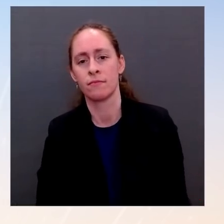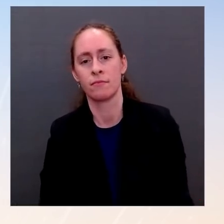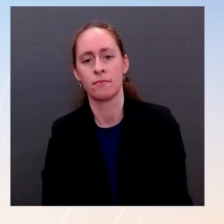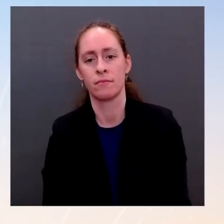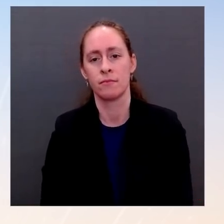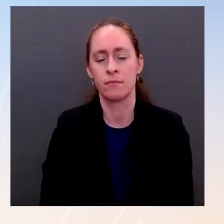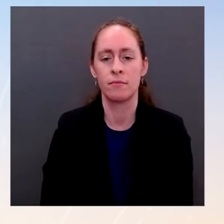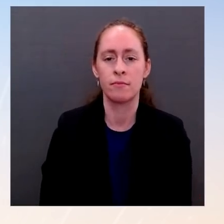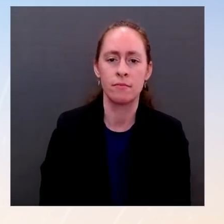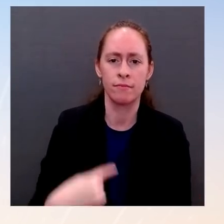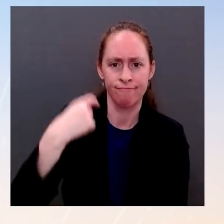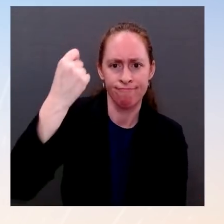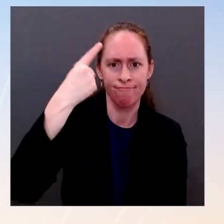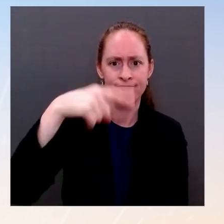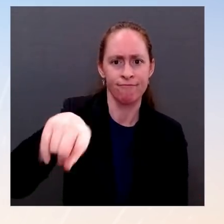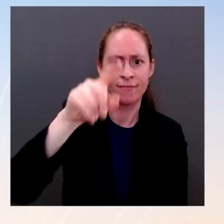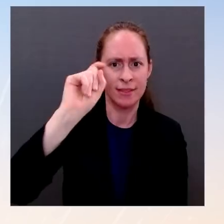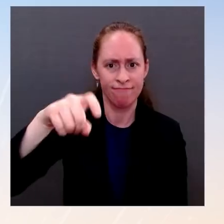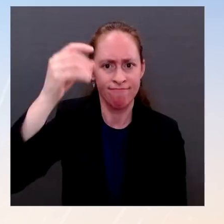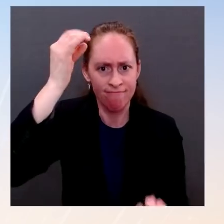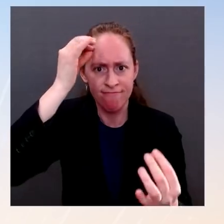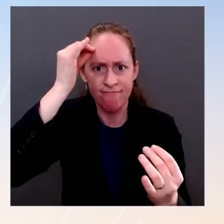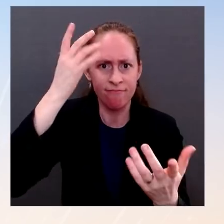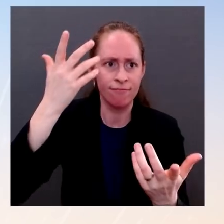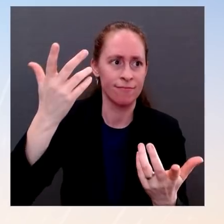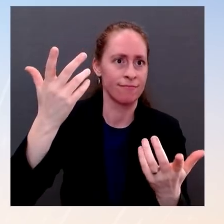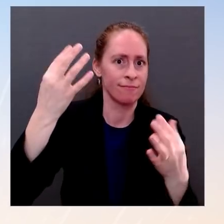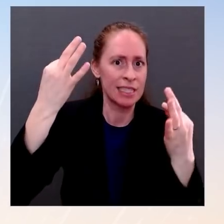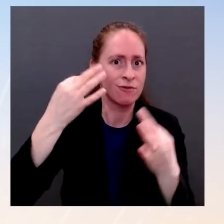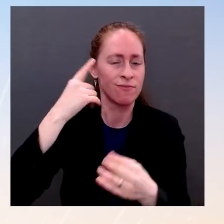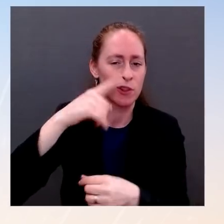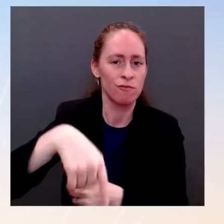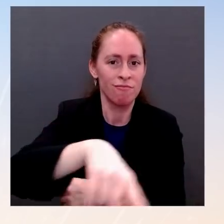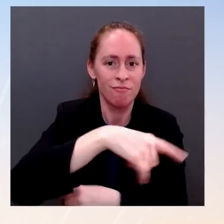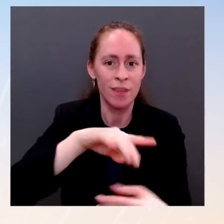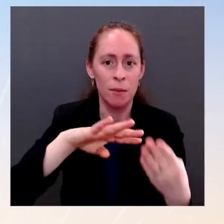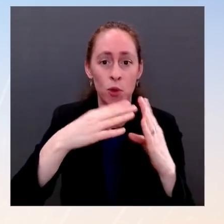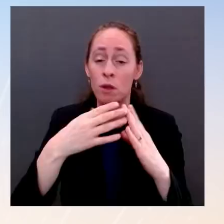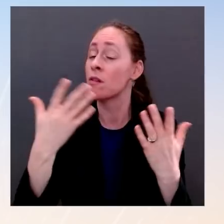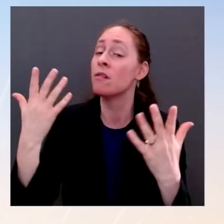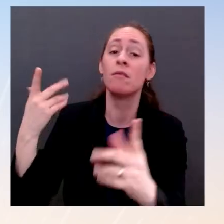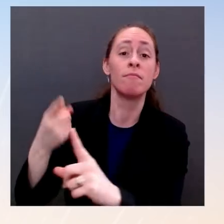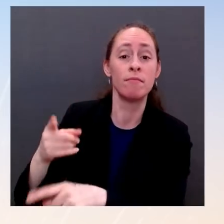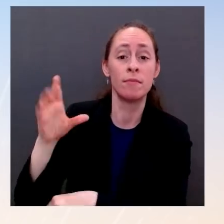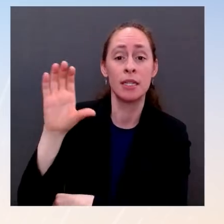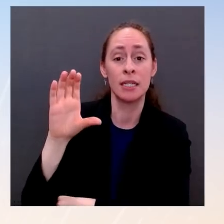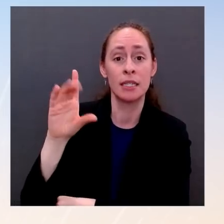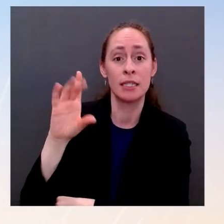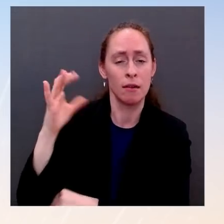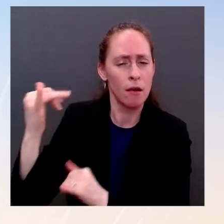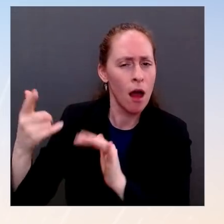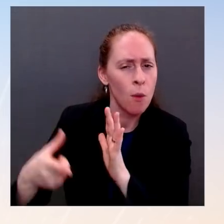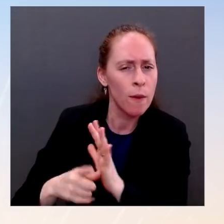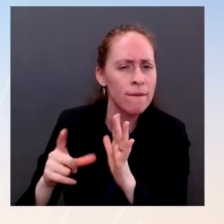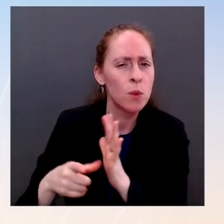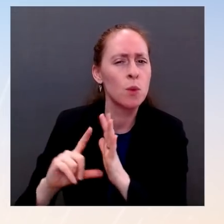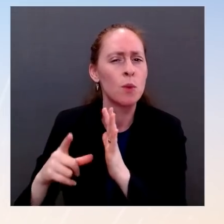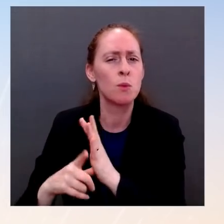But we've said that the CDC is reviewing the guidance. They have been doing that. And they're going to base any recommendations